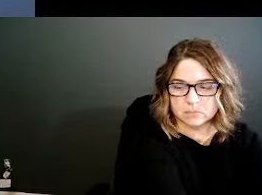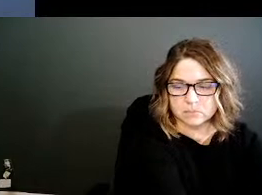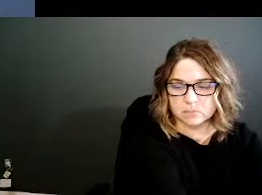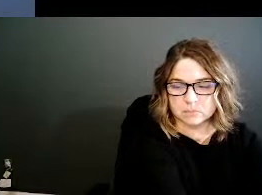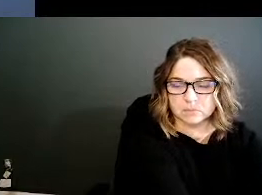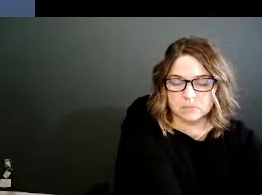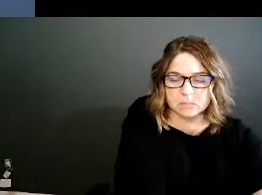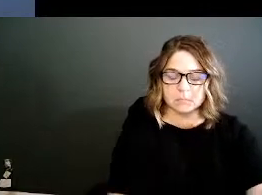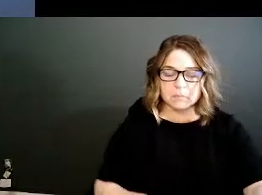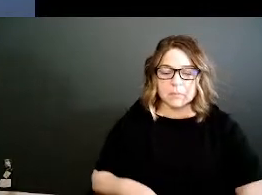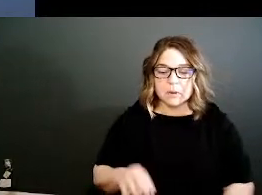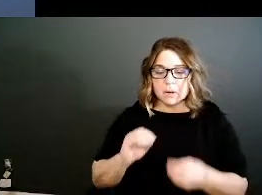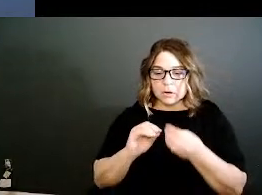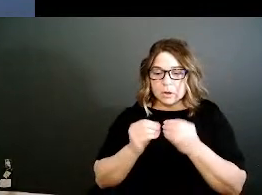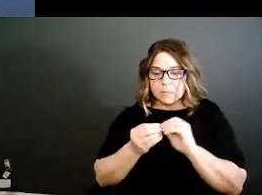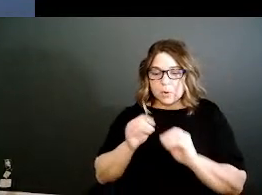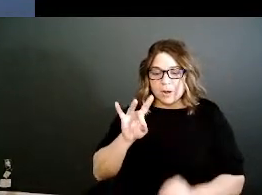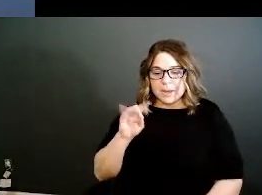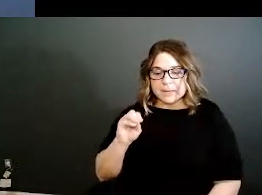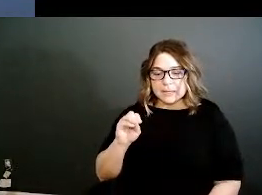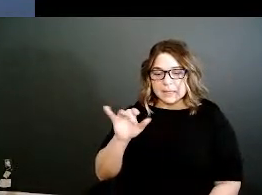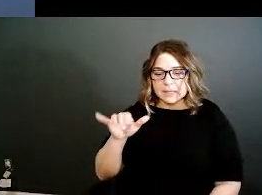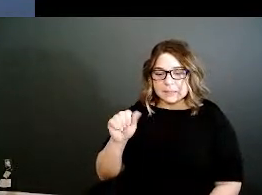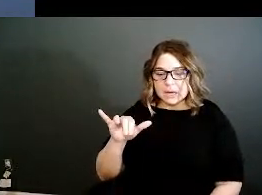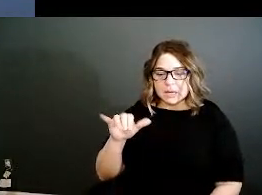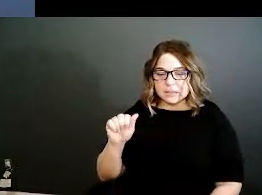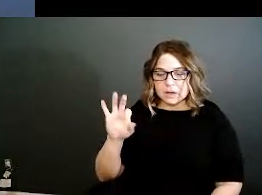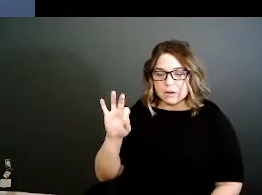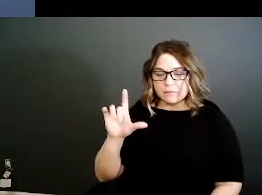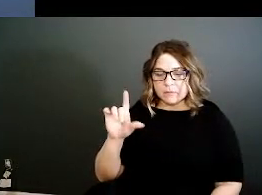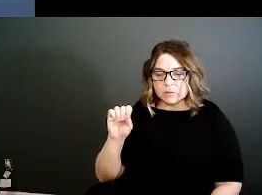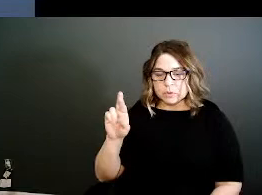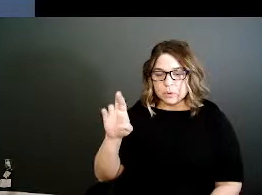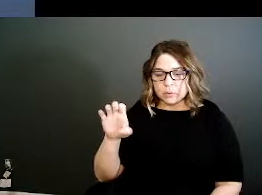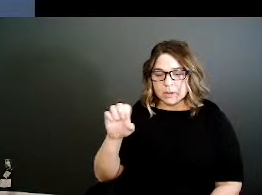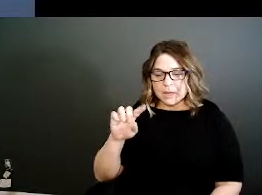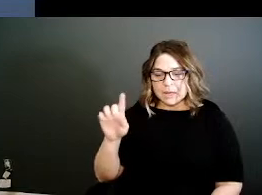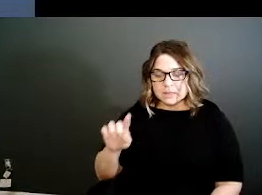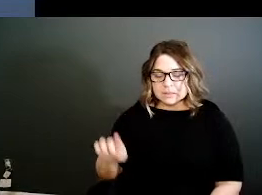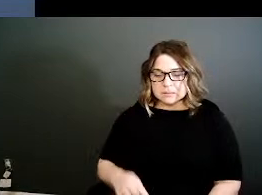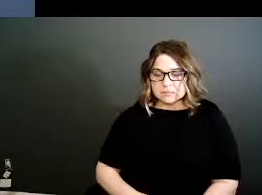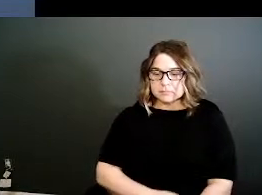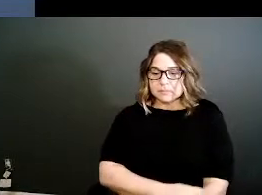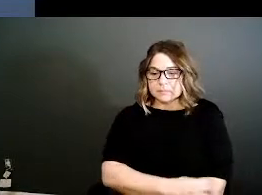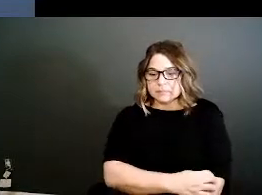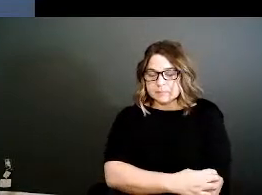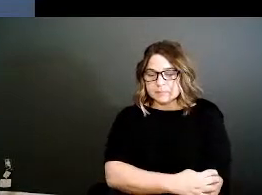. ≫ HI, ARE YOU ABLE TO HEAR ME? ≫ COUNCIL PRESIDENT YES, WELCOME. ≫ HI.